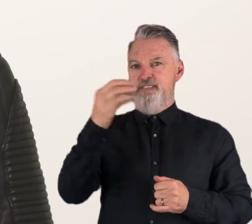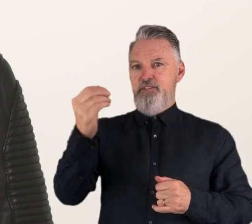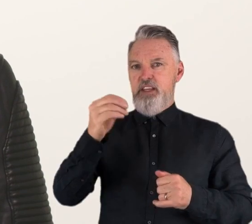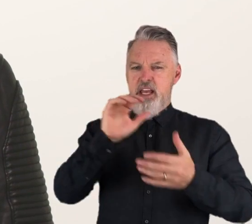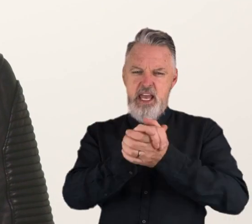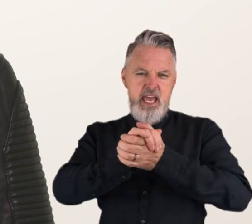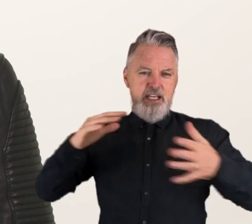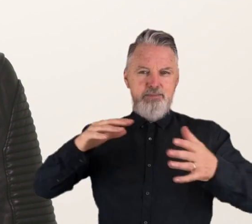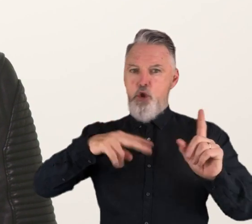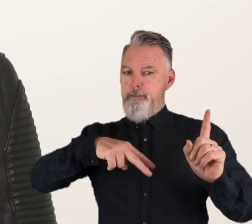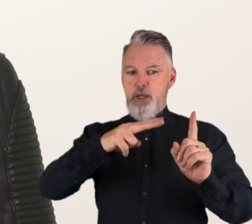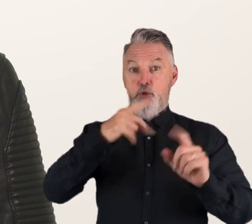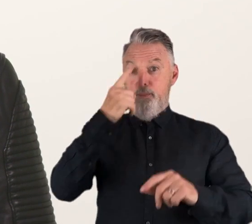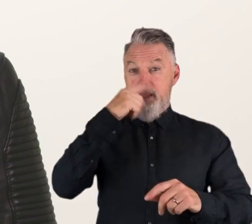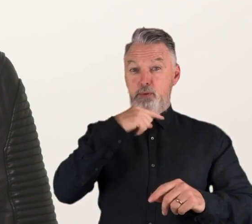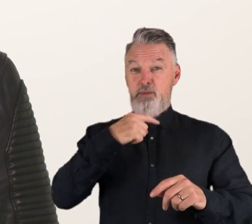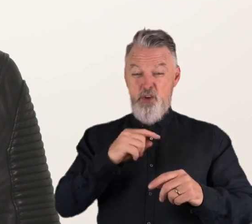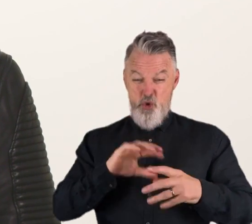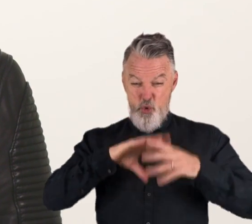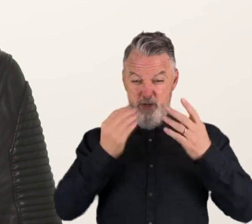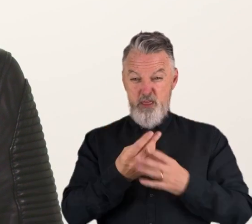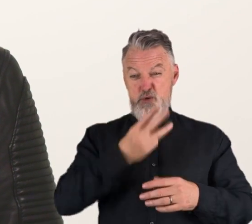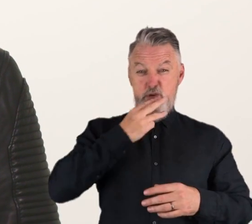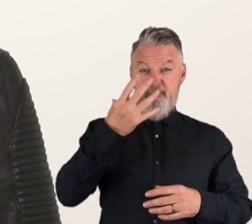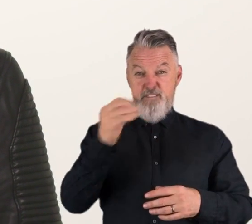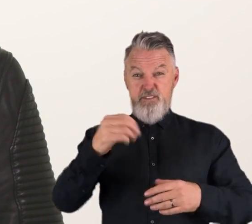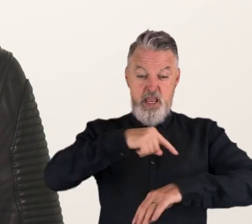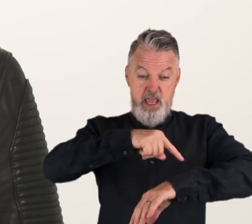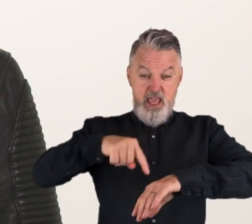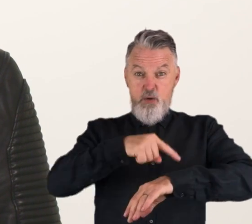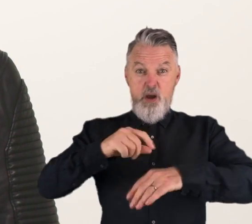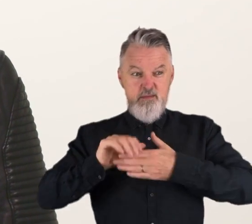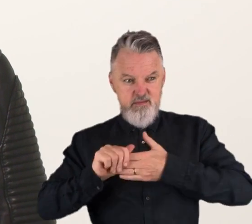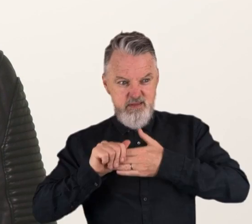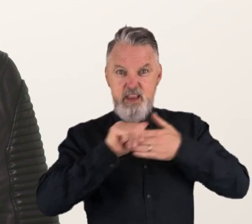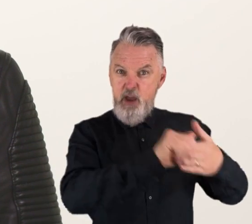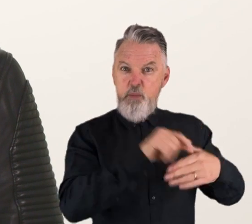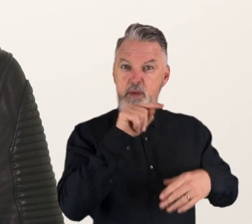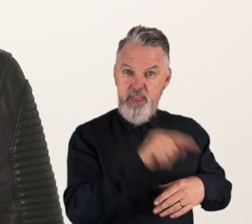who have collectively spent over 350 hours guiding this cohort to smarter decisions.